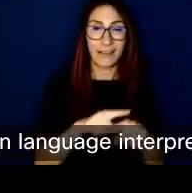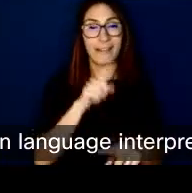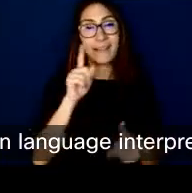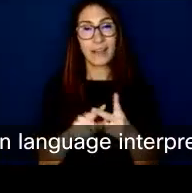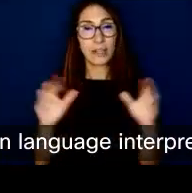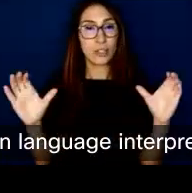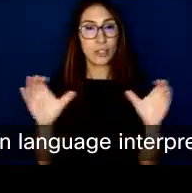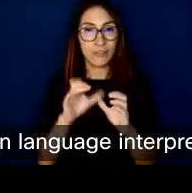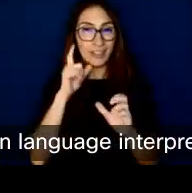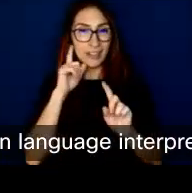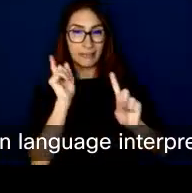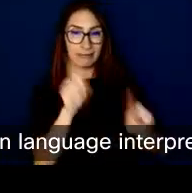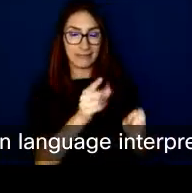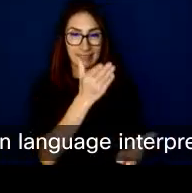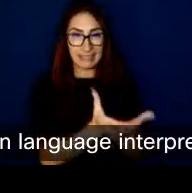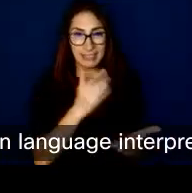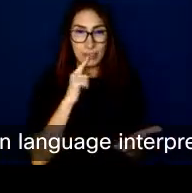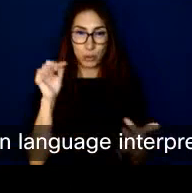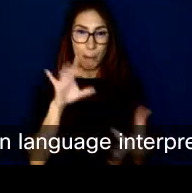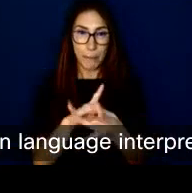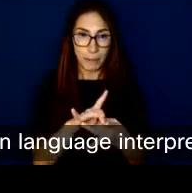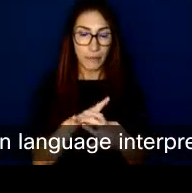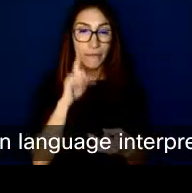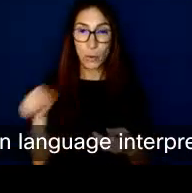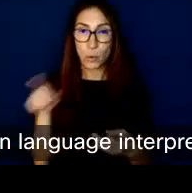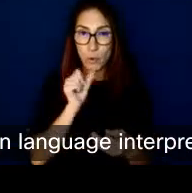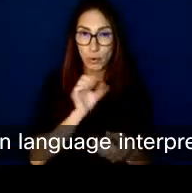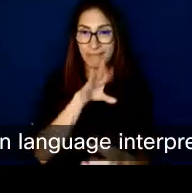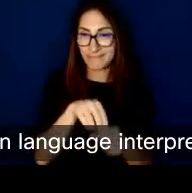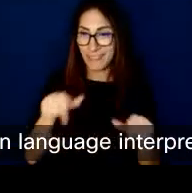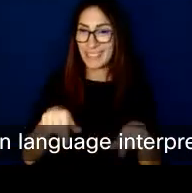this webinar. Please email any remaining questions to